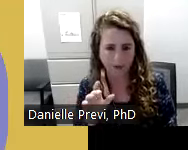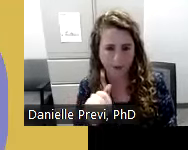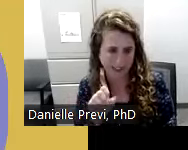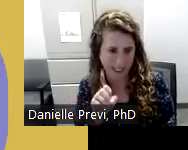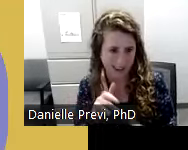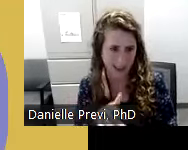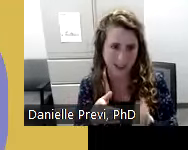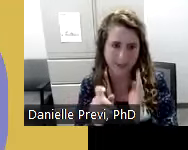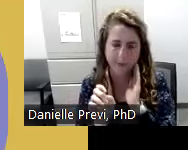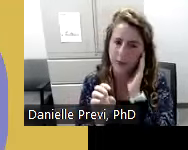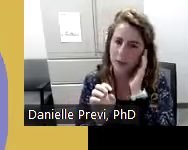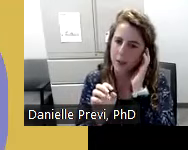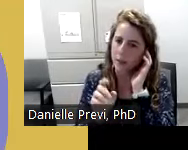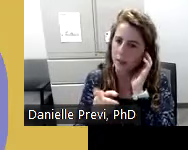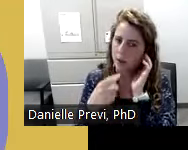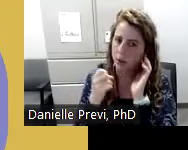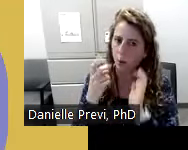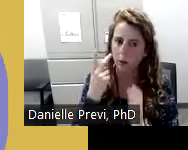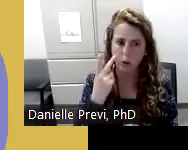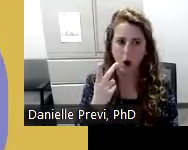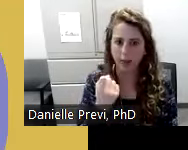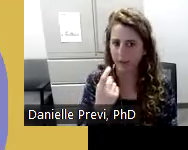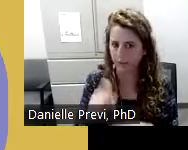Case Example (42:30) Another quick example of a case study.